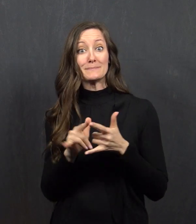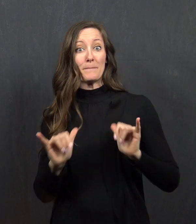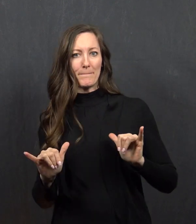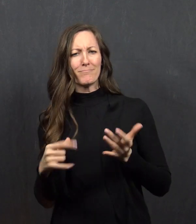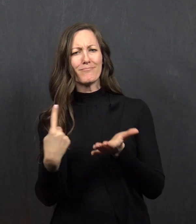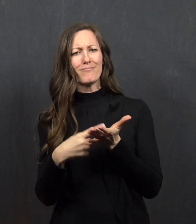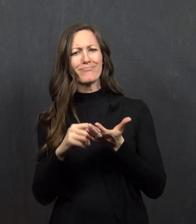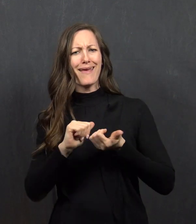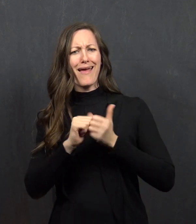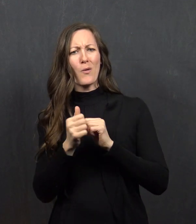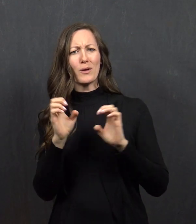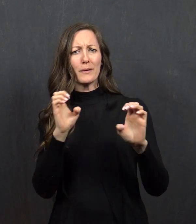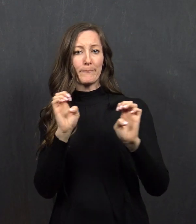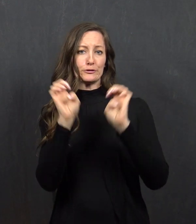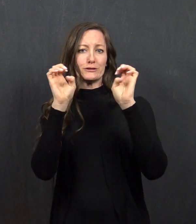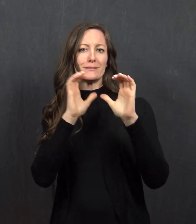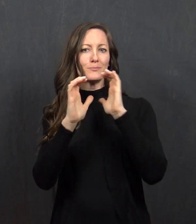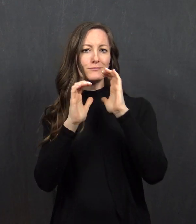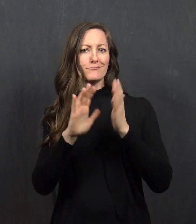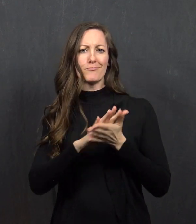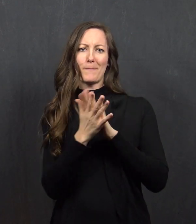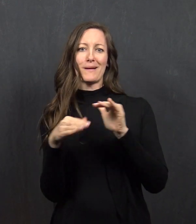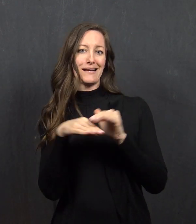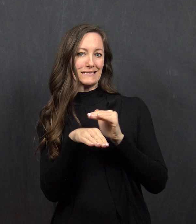accessible emergency communications.